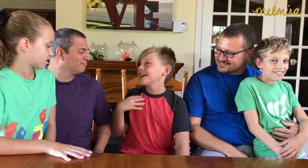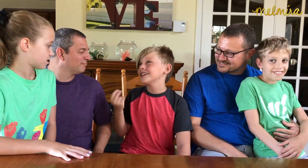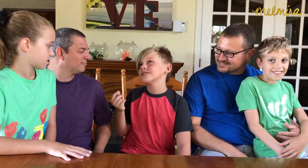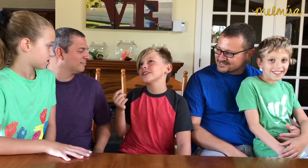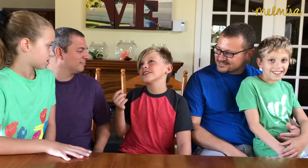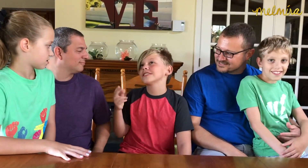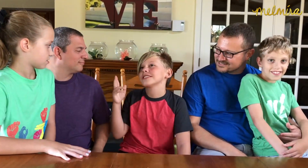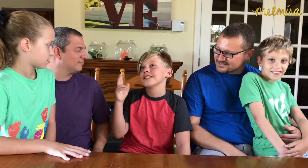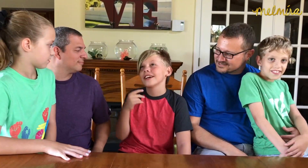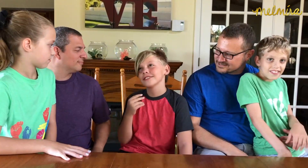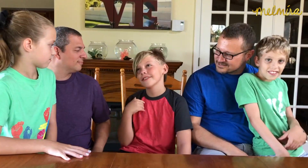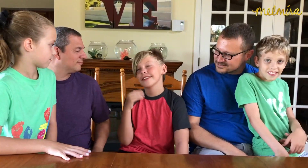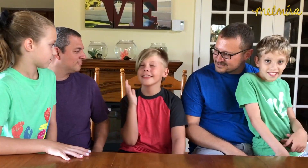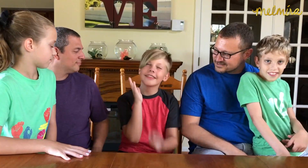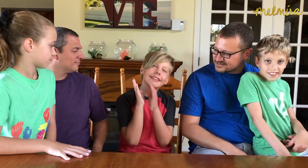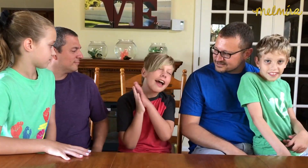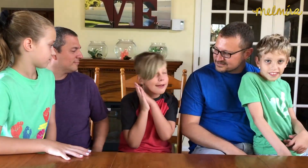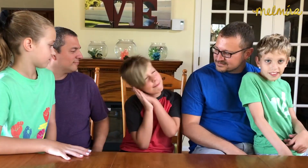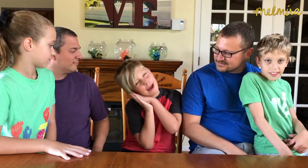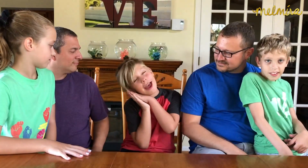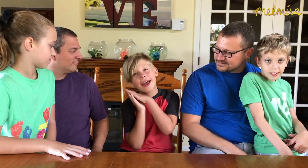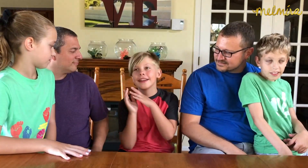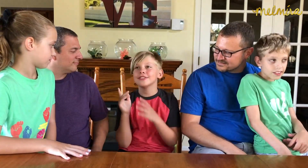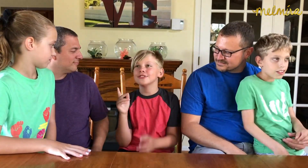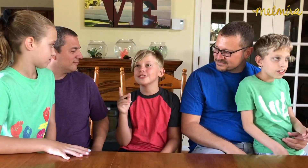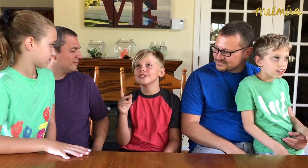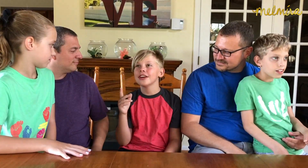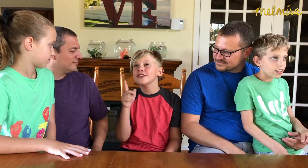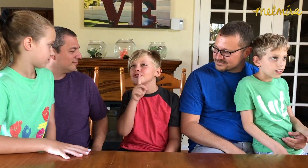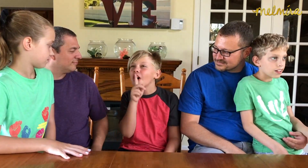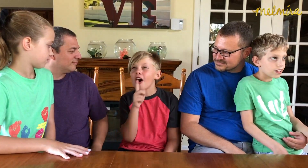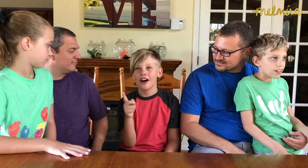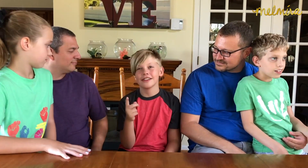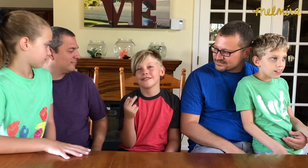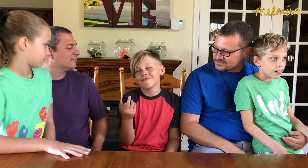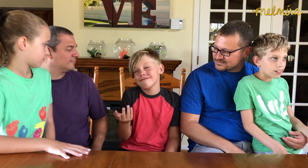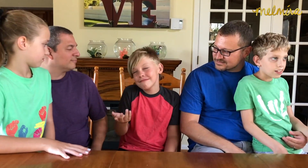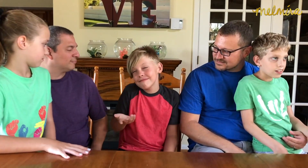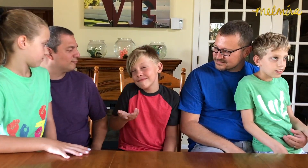And... Being in bed and talking.